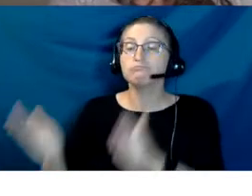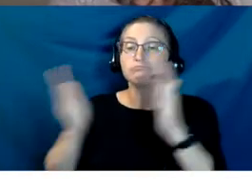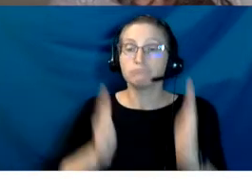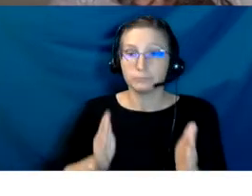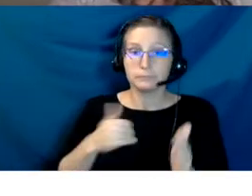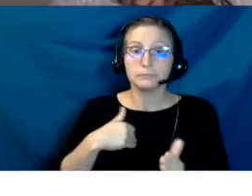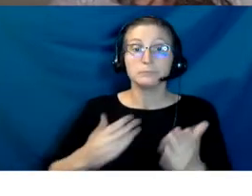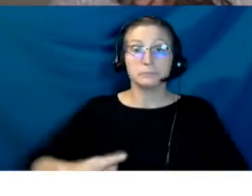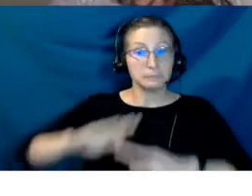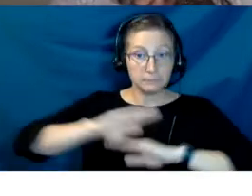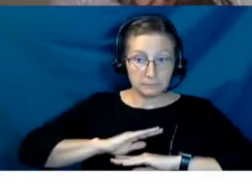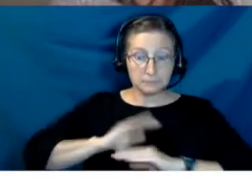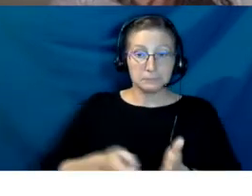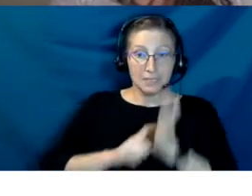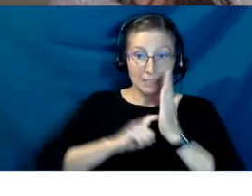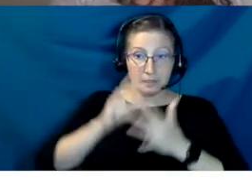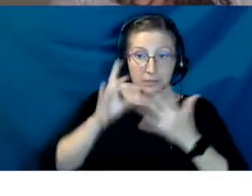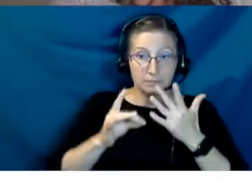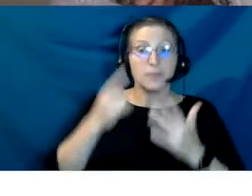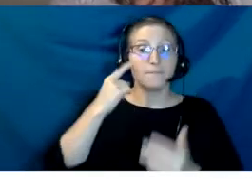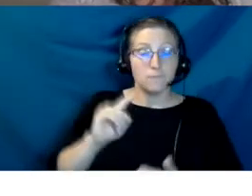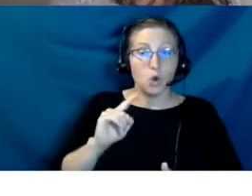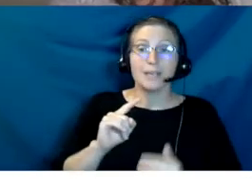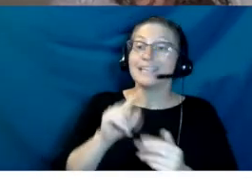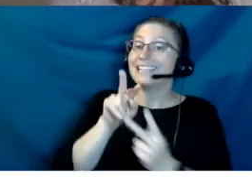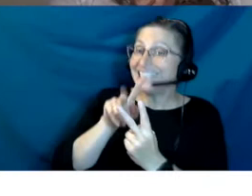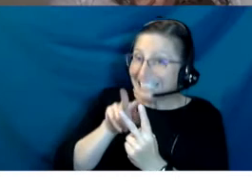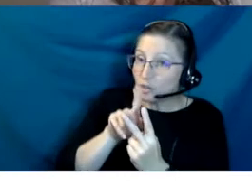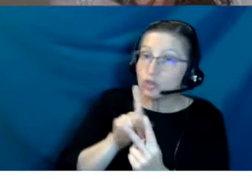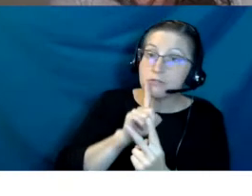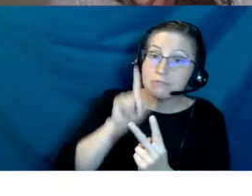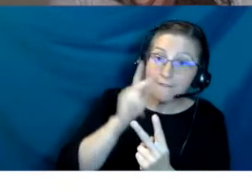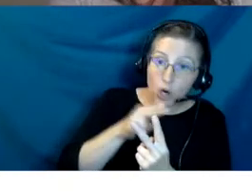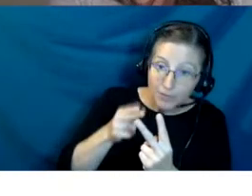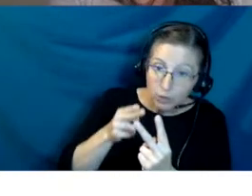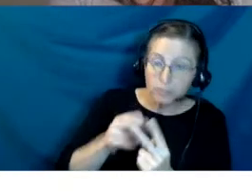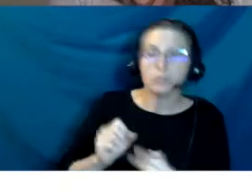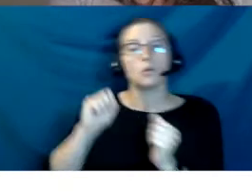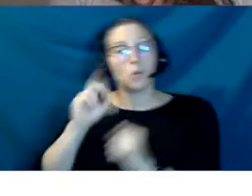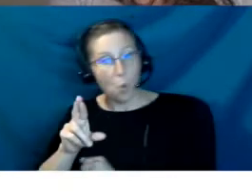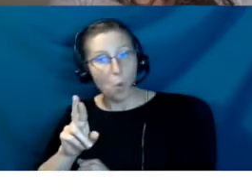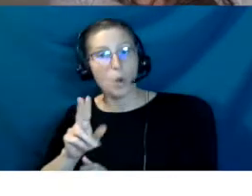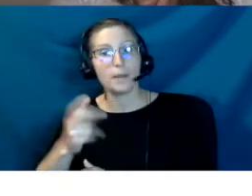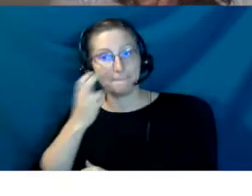deaf or hard of hearing, or blind and visually impaired. And although they don't meet the